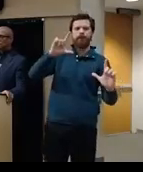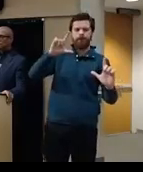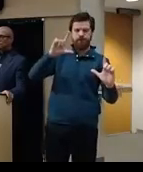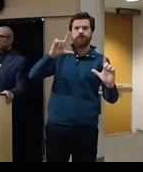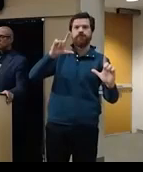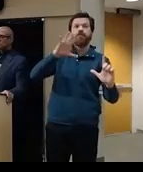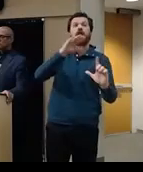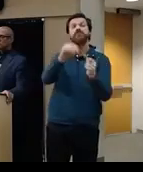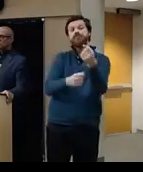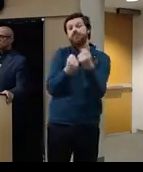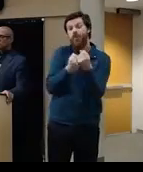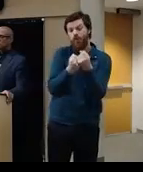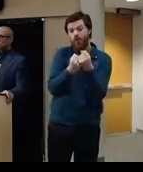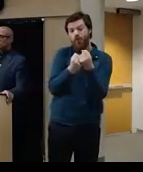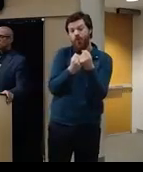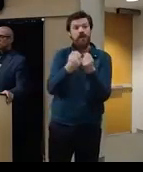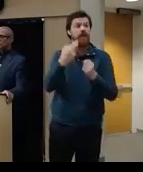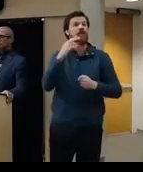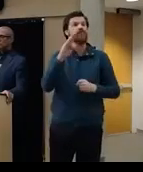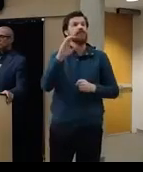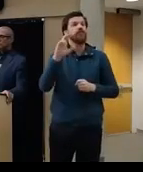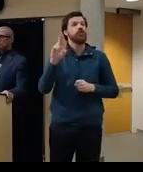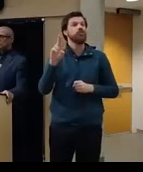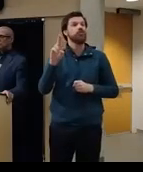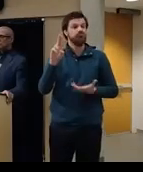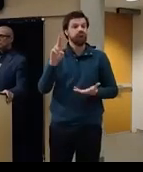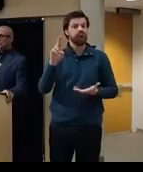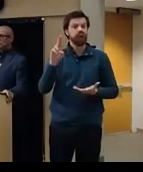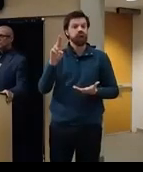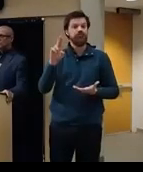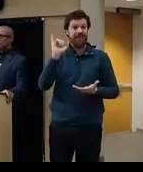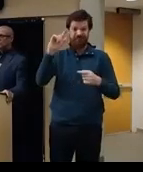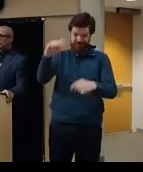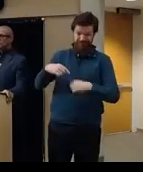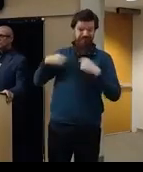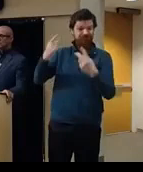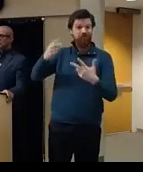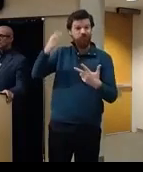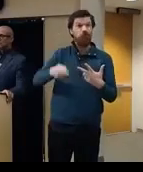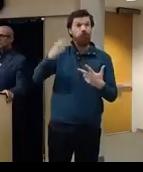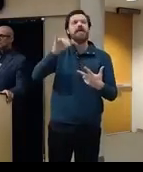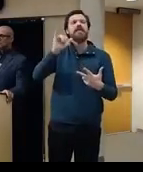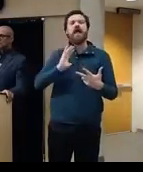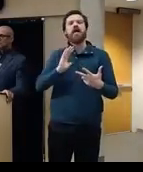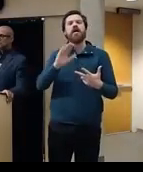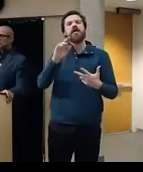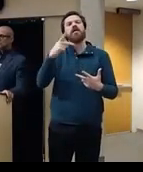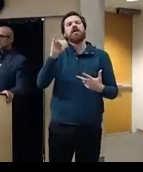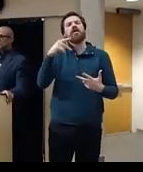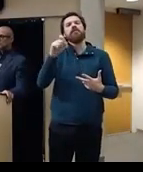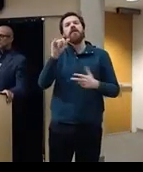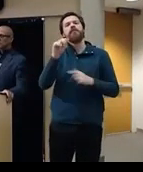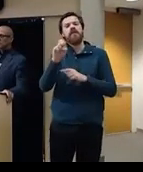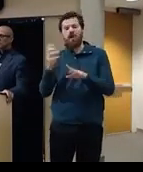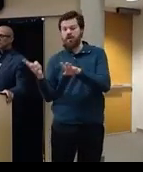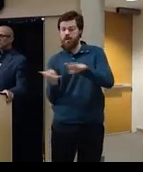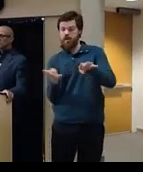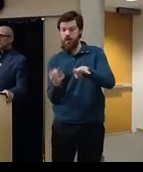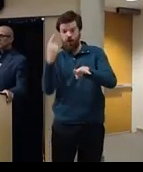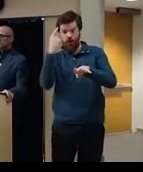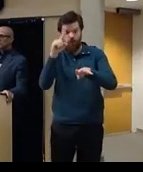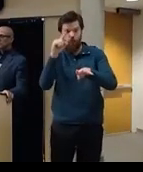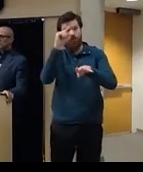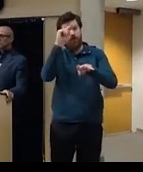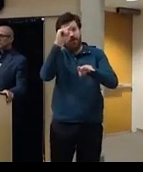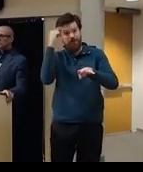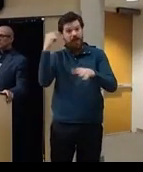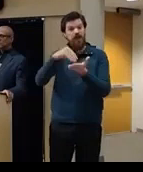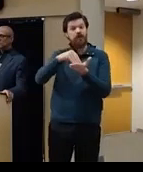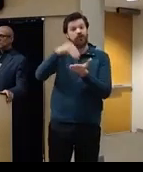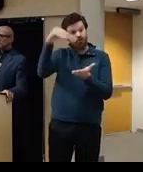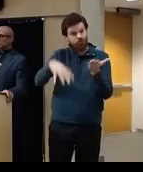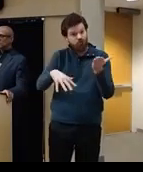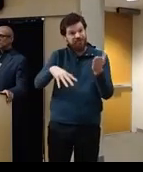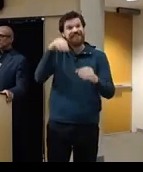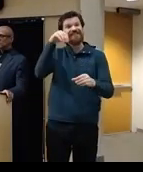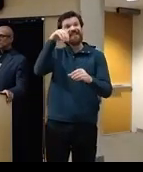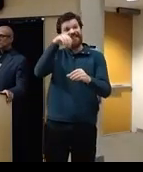and support HBCU which historically has been the pipeline for black students into psychology but